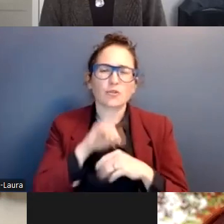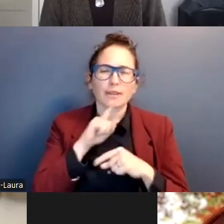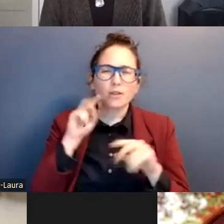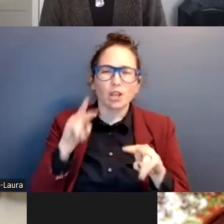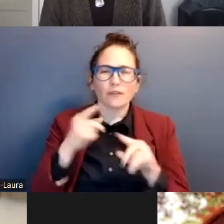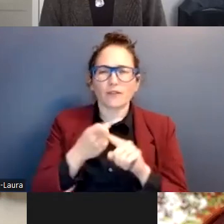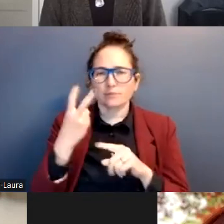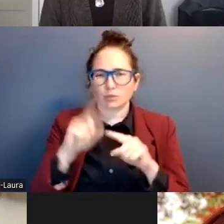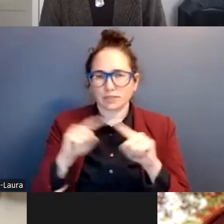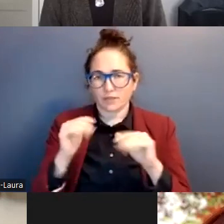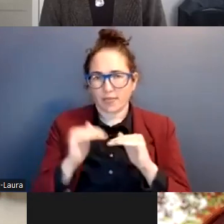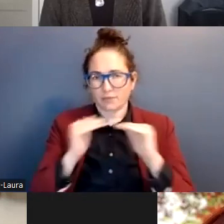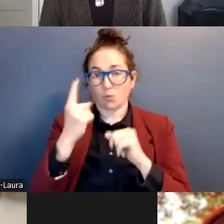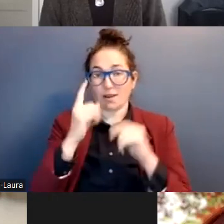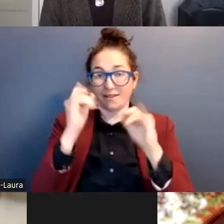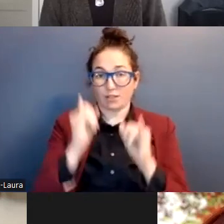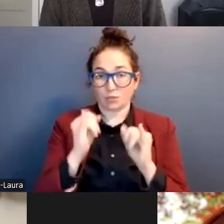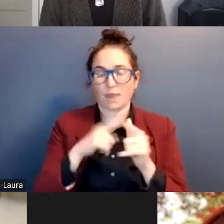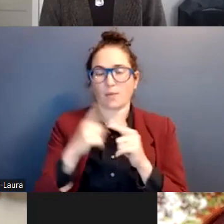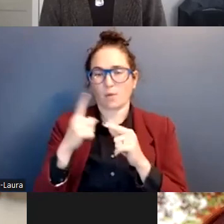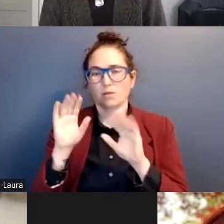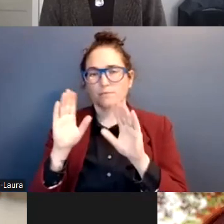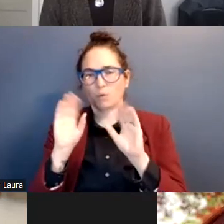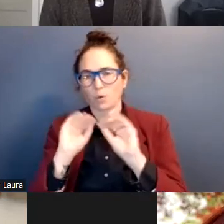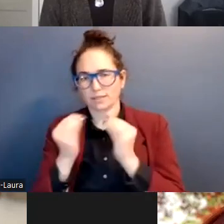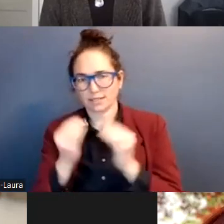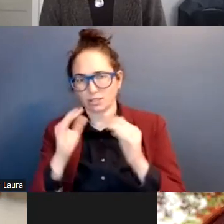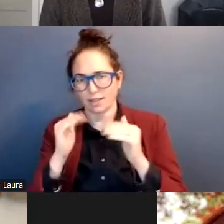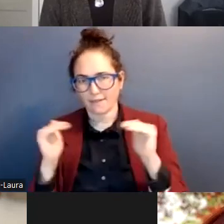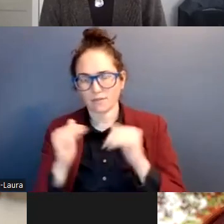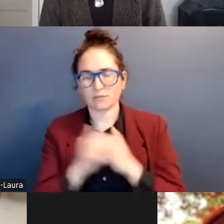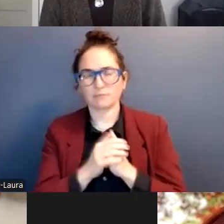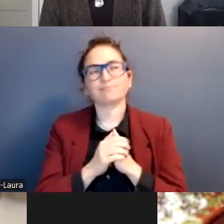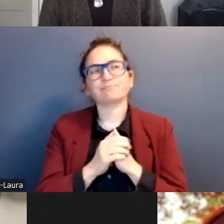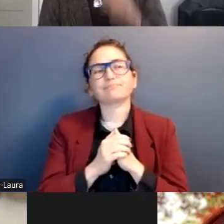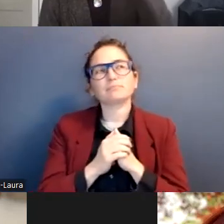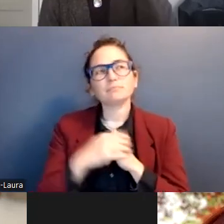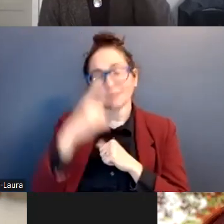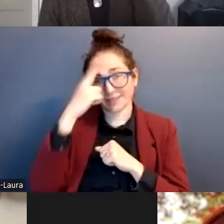an individual level and one at organizational level. So I think one thing that we can do, again,